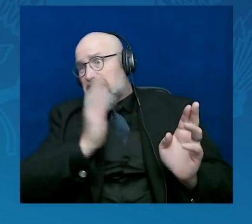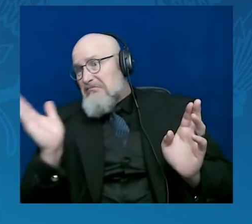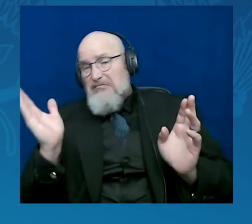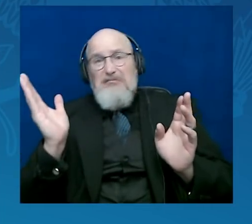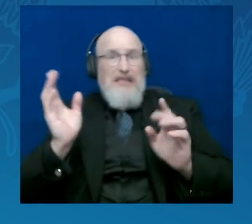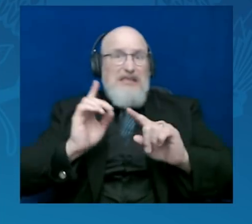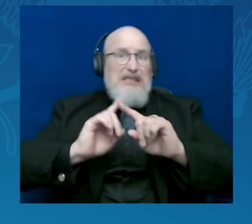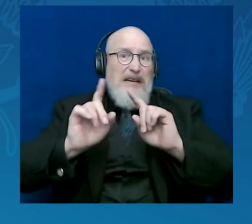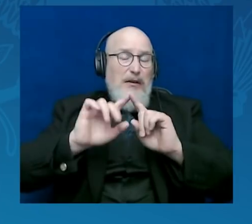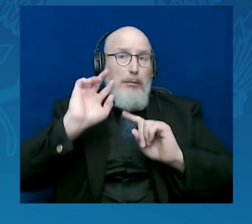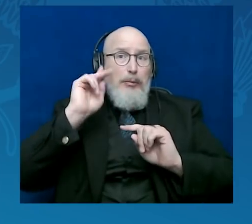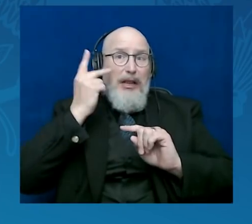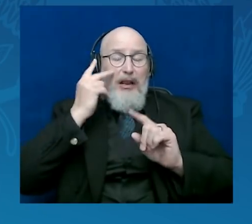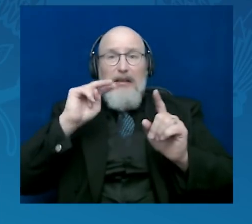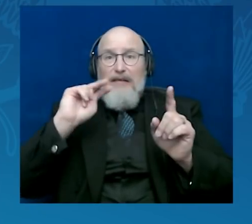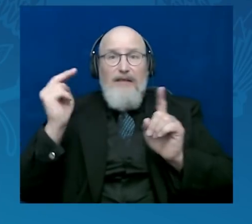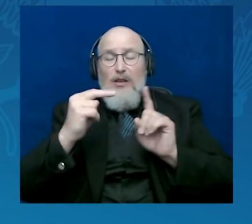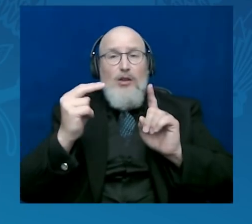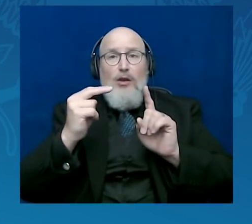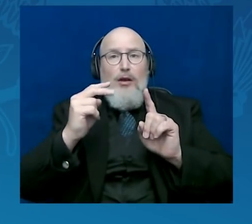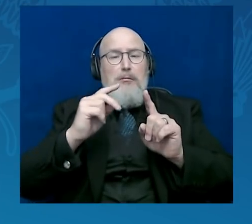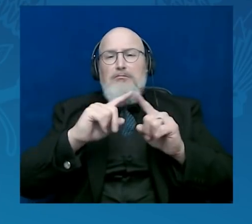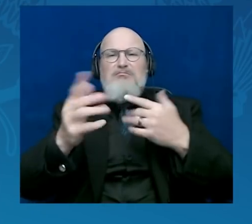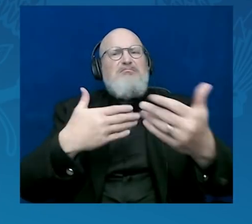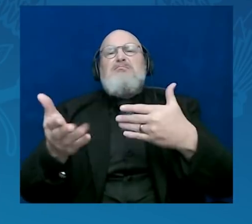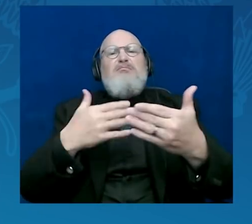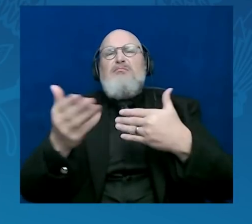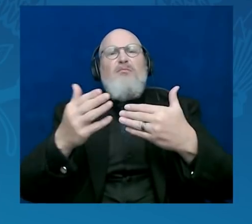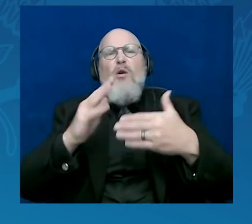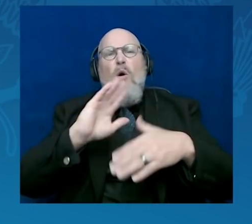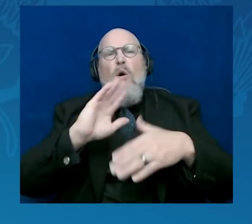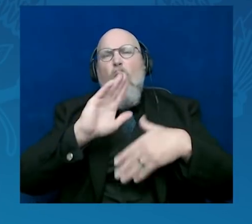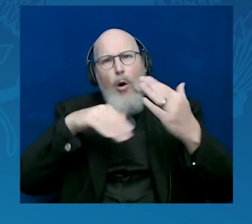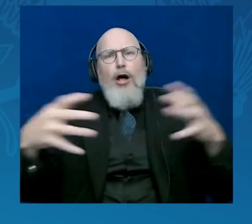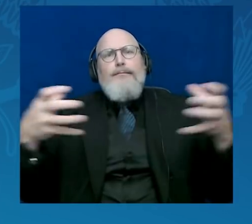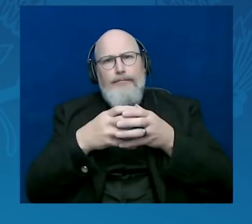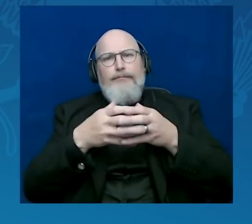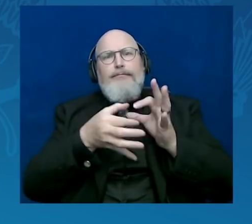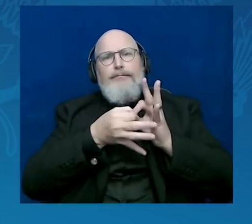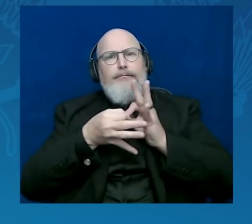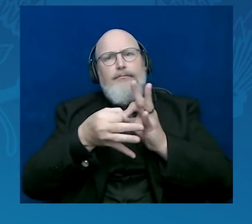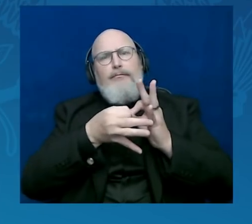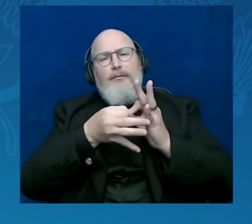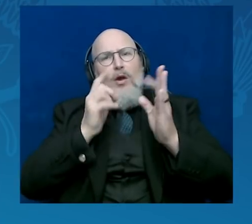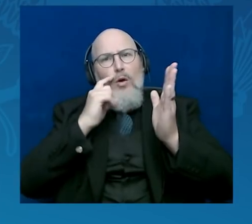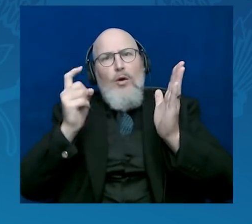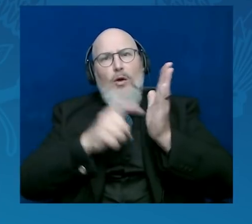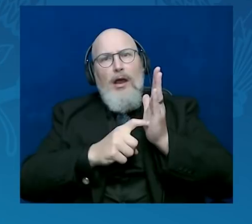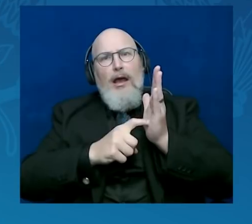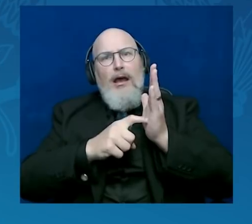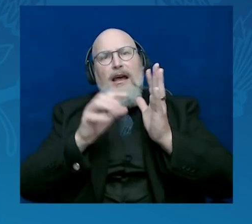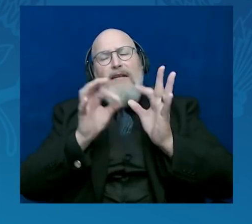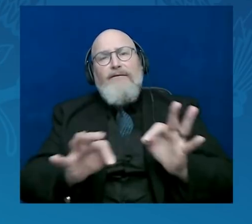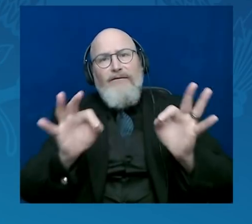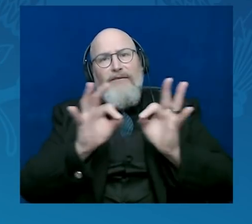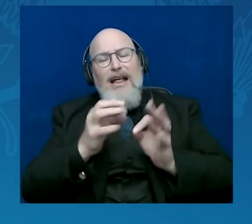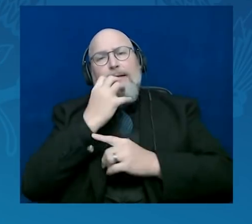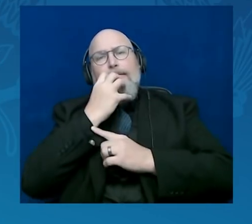But they stand together in recognition of the value and the importance of our NATO Alliance.